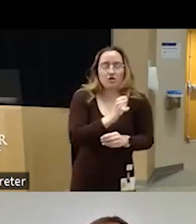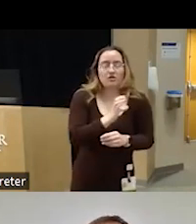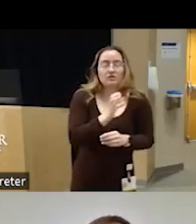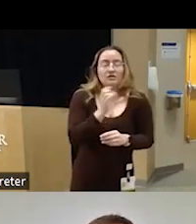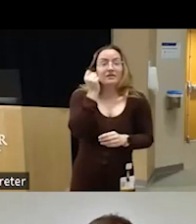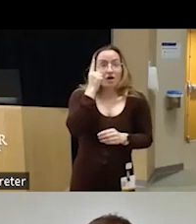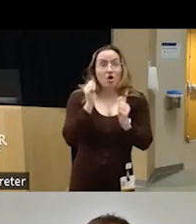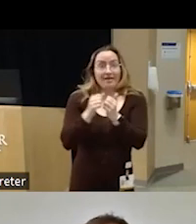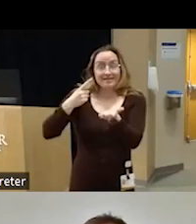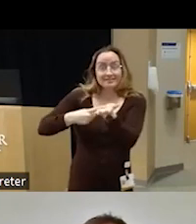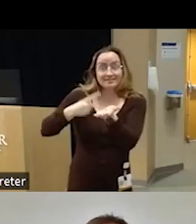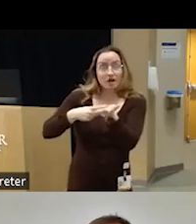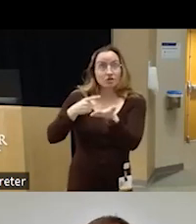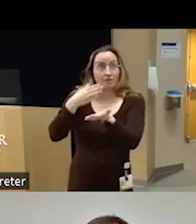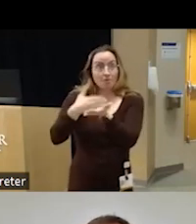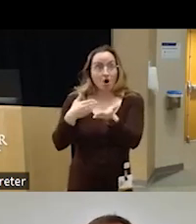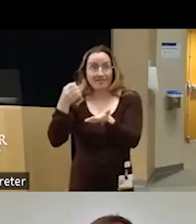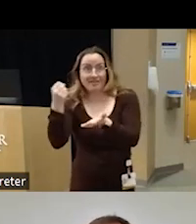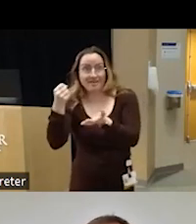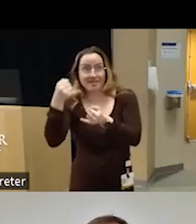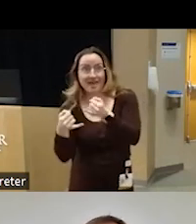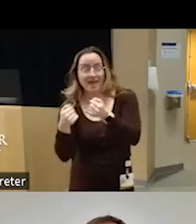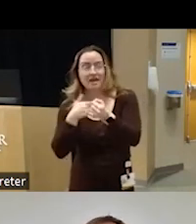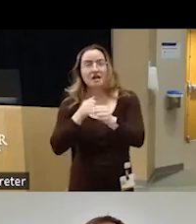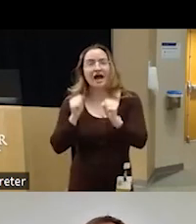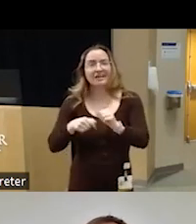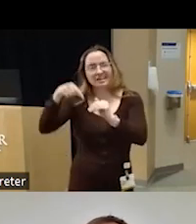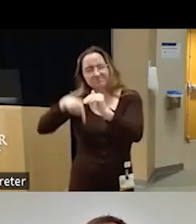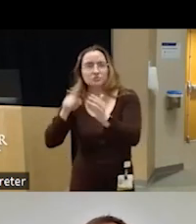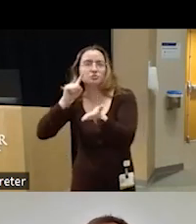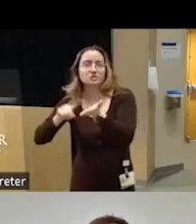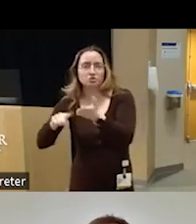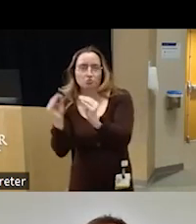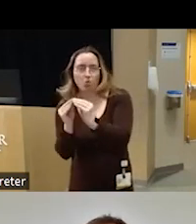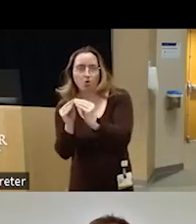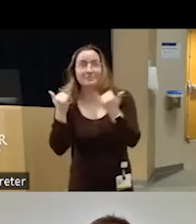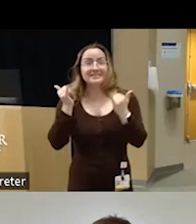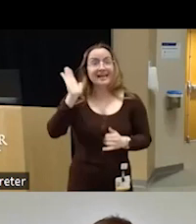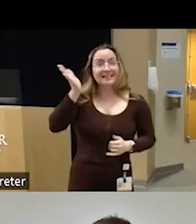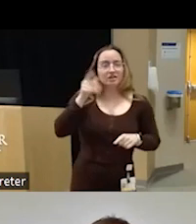happy to also go more into the weeds of research and have already had a chance to talk to Joyce